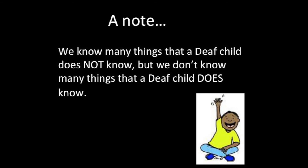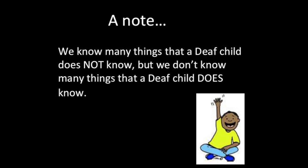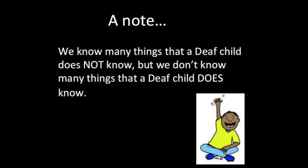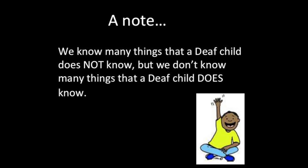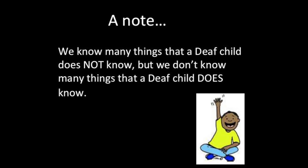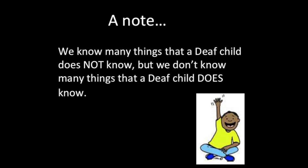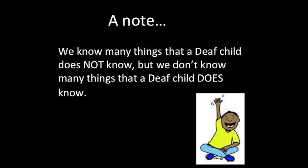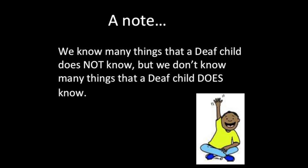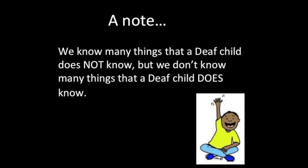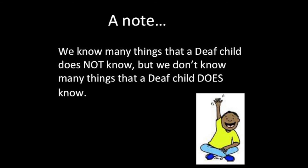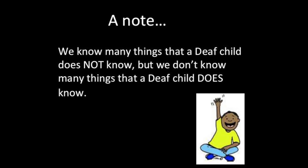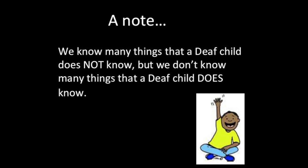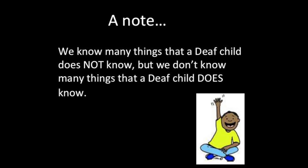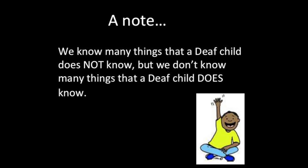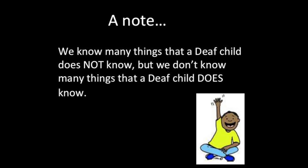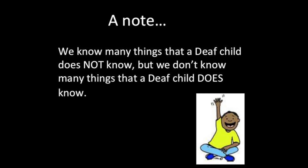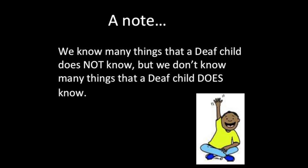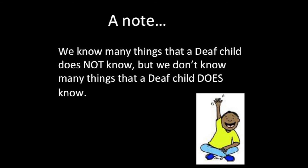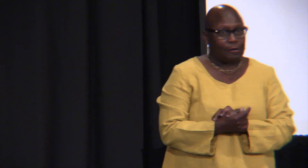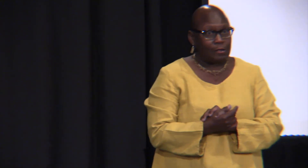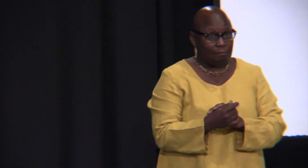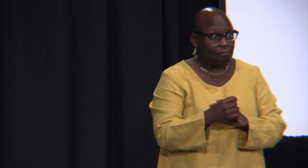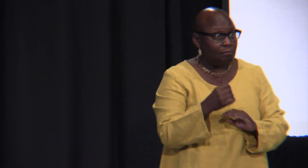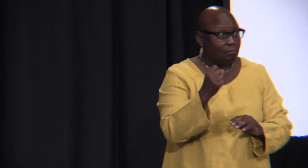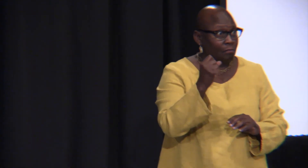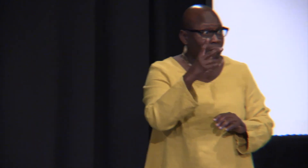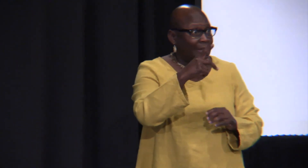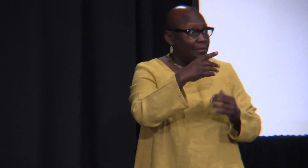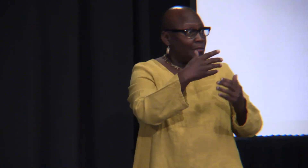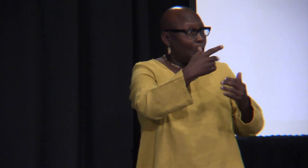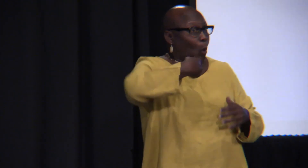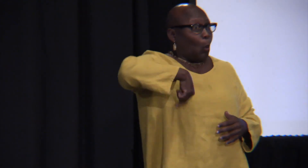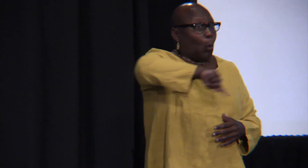look for specific miscues but the children must have the background information first.